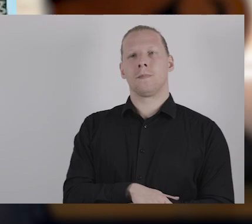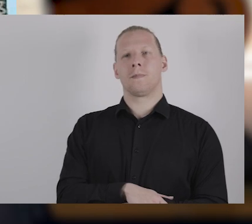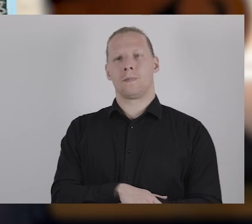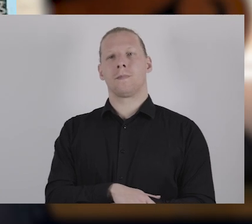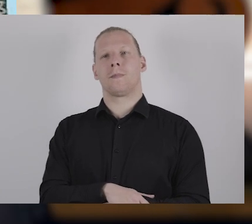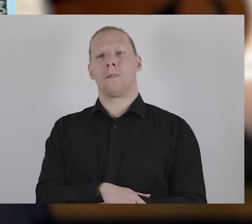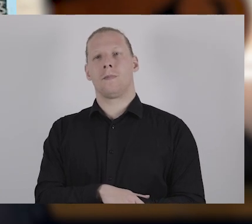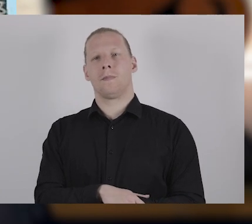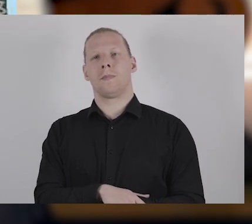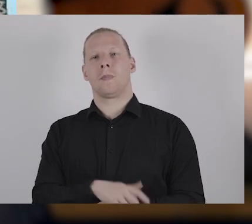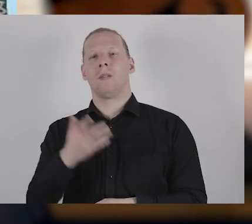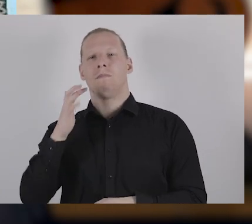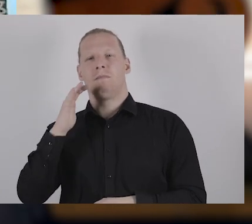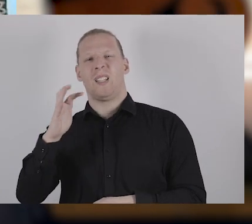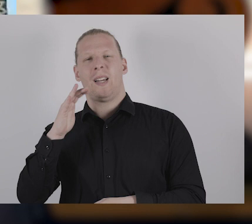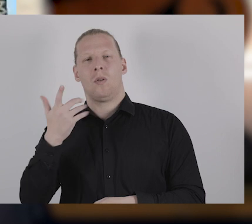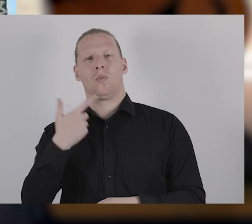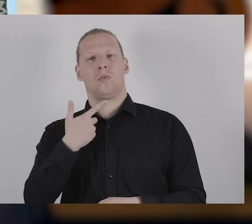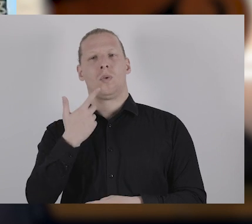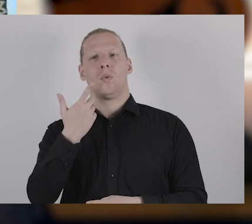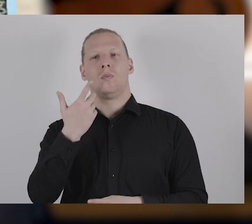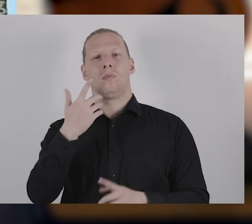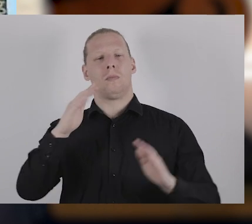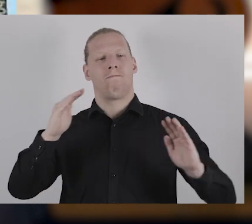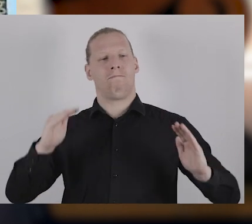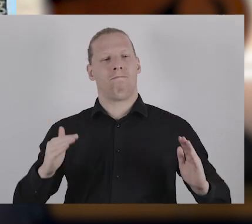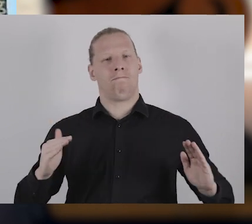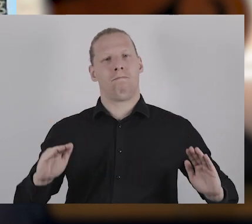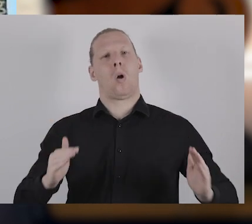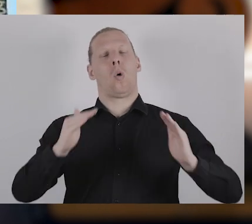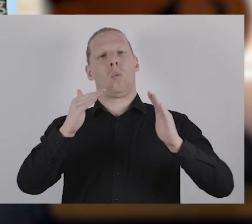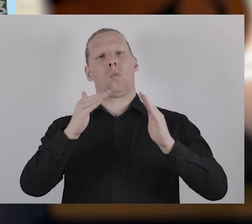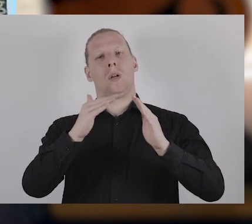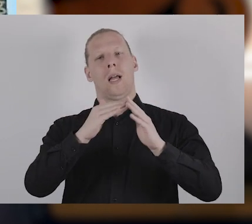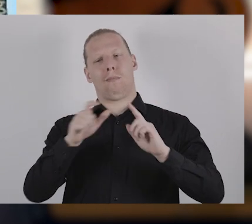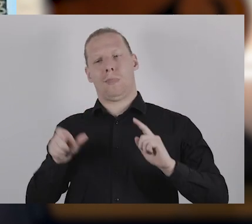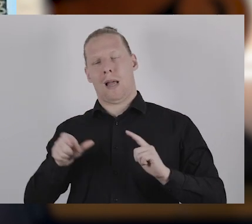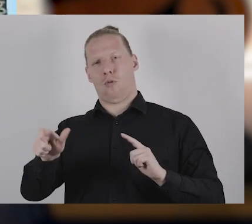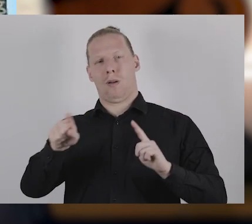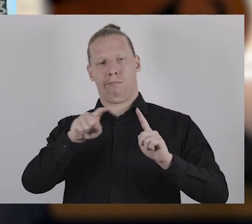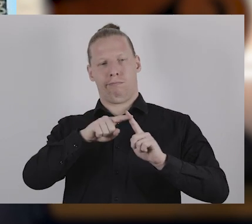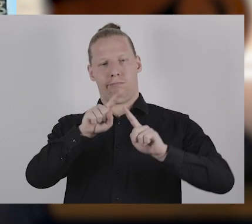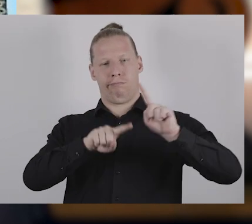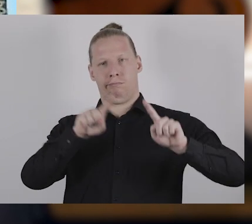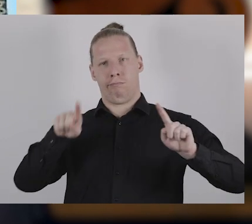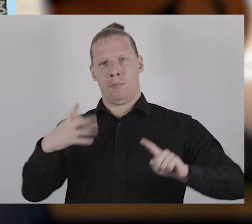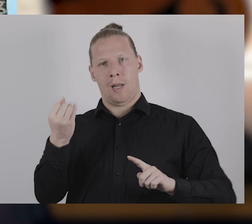Kei ngā maunga whakahī. Kei ngā awa tupua o te motu. E mihi ana ki ā koutou katoa.